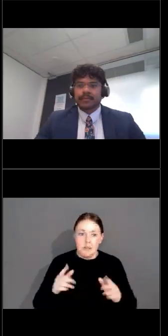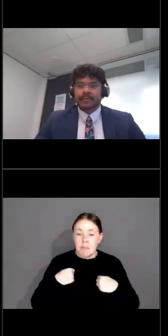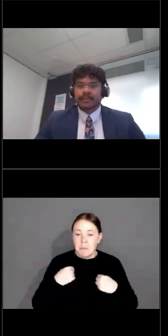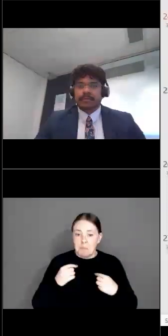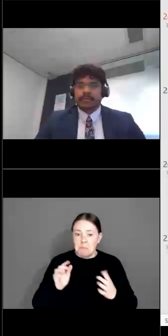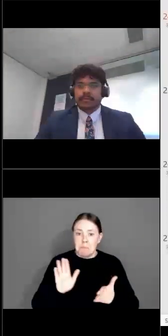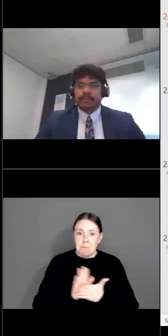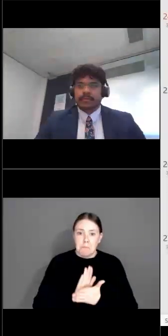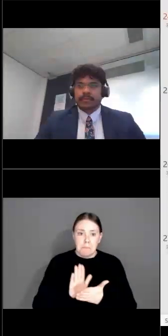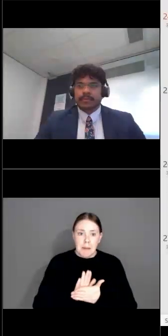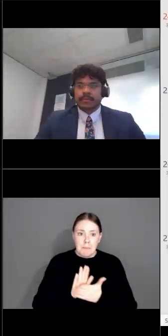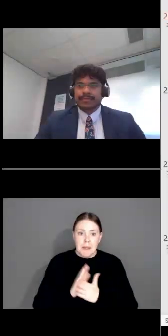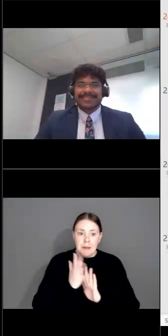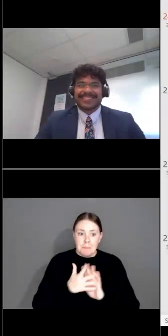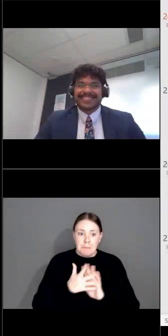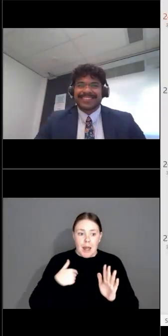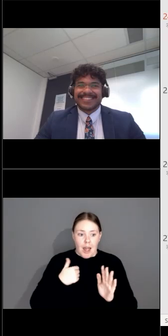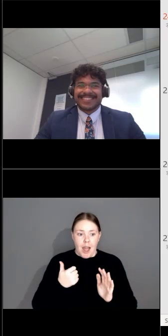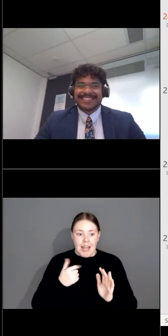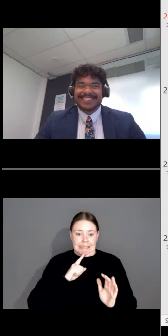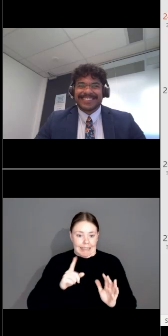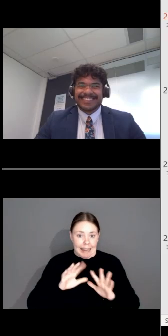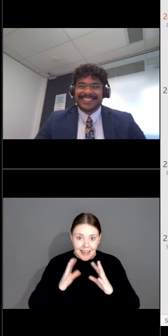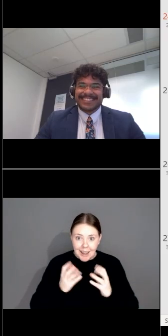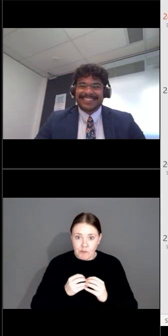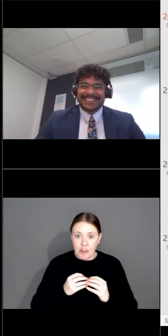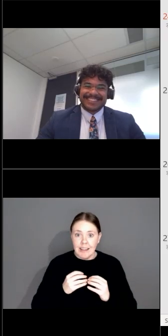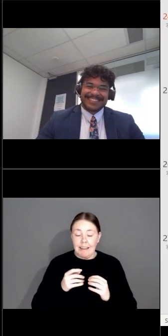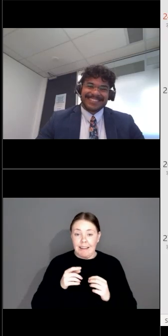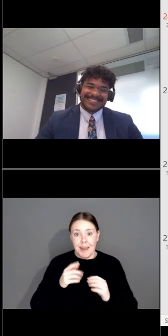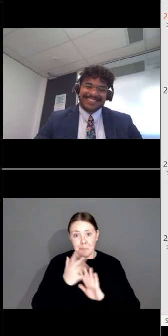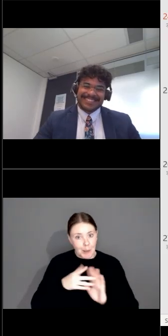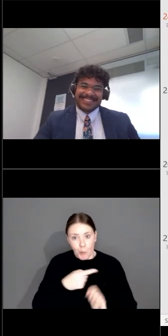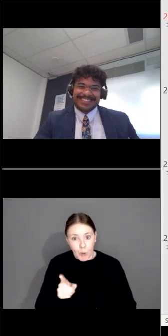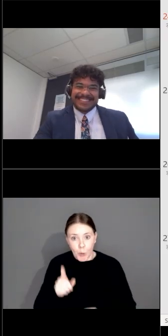actually said everything I need to say we all got it so this is great we don't have any questions